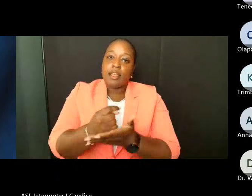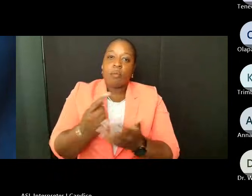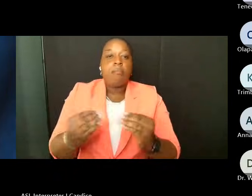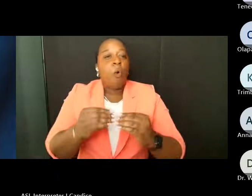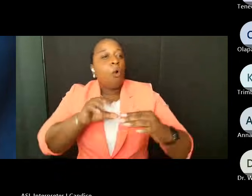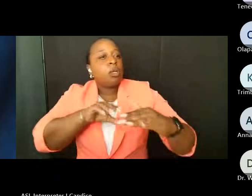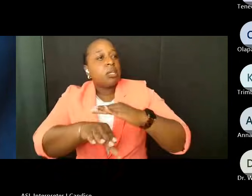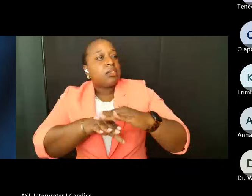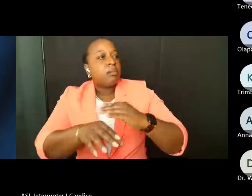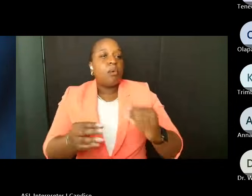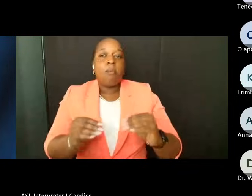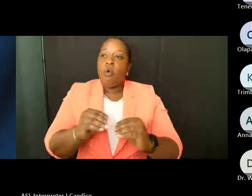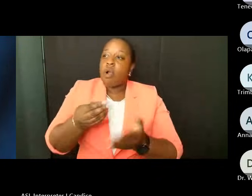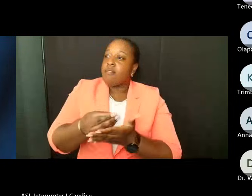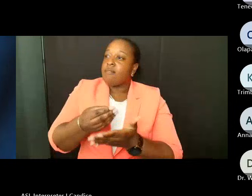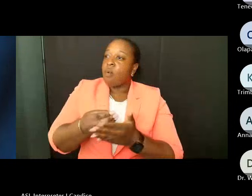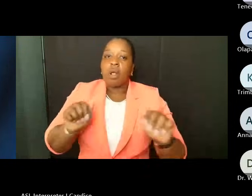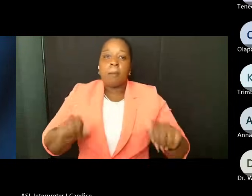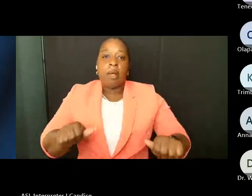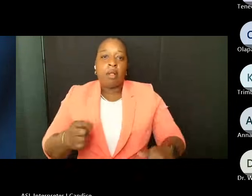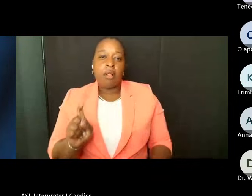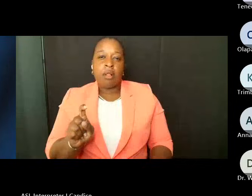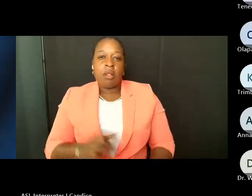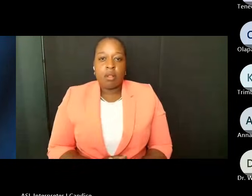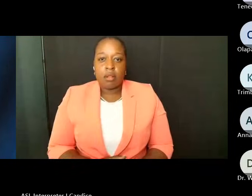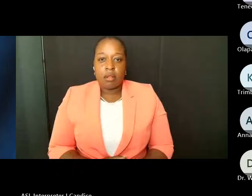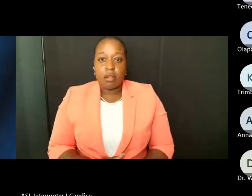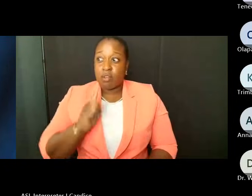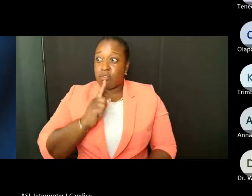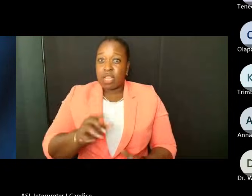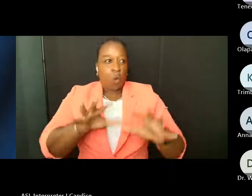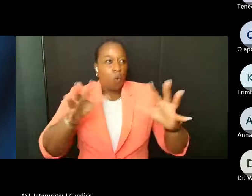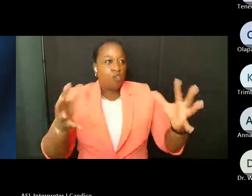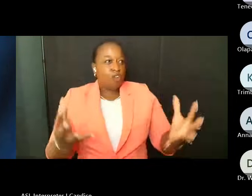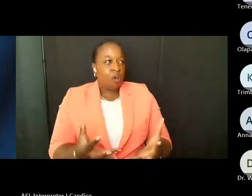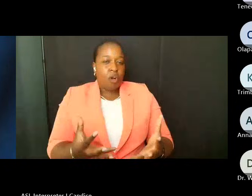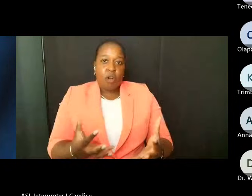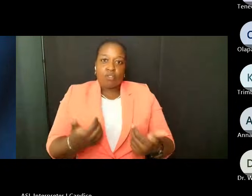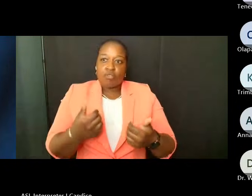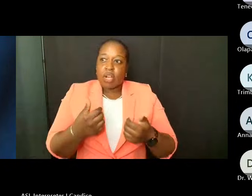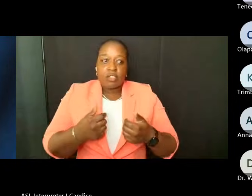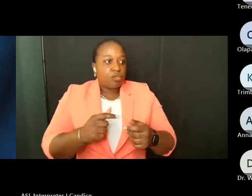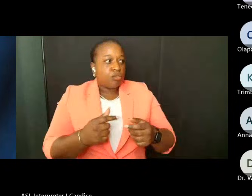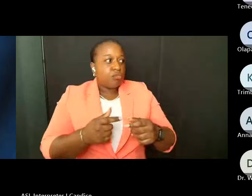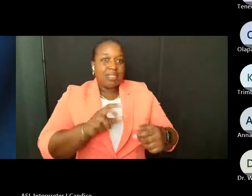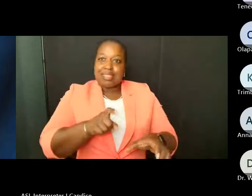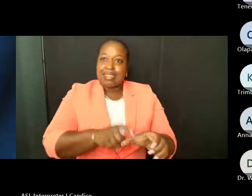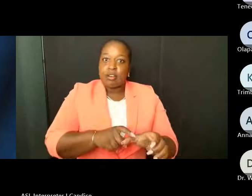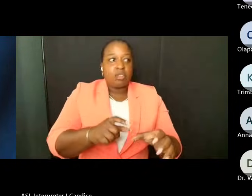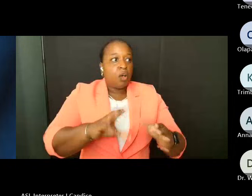related to that was what can we do overall to really move the needle here in sort of